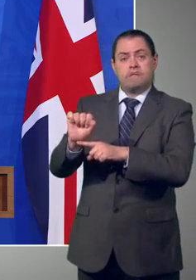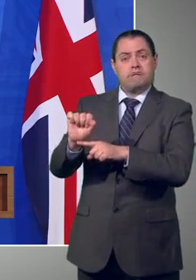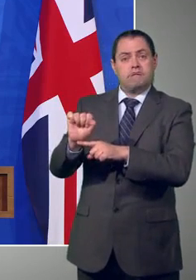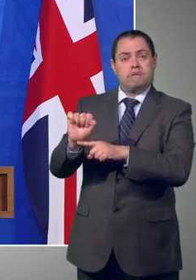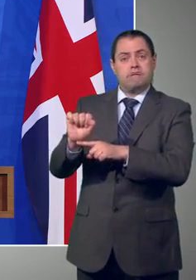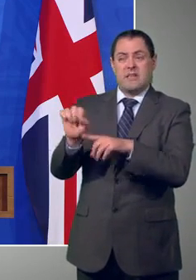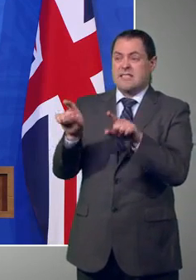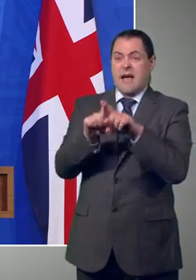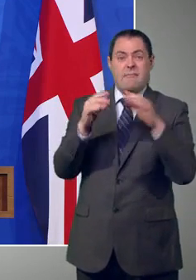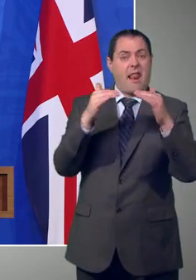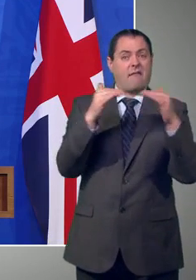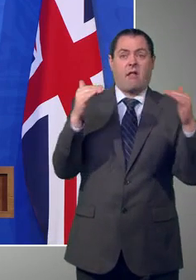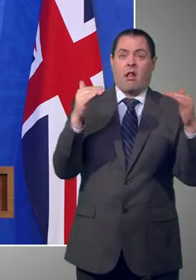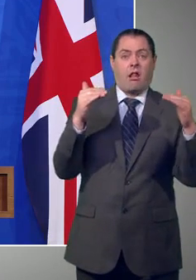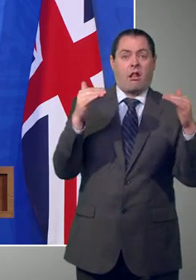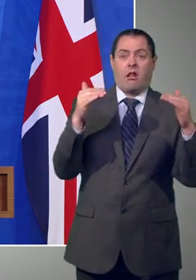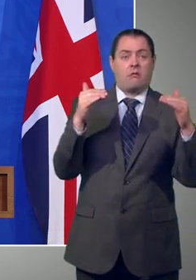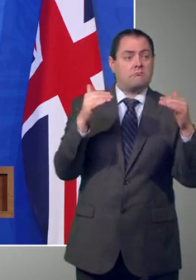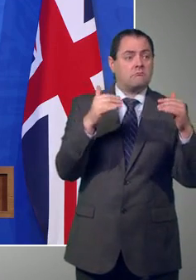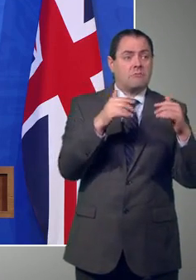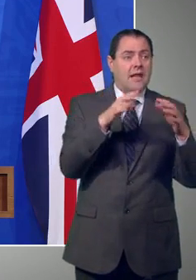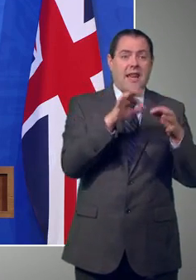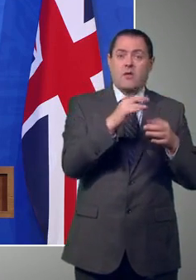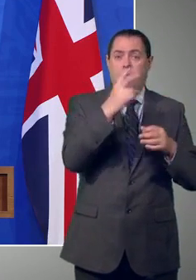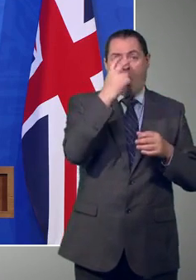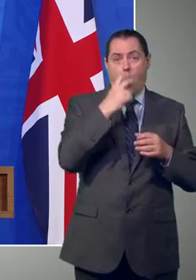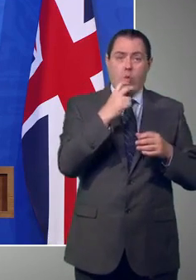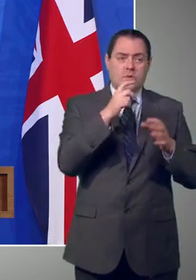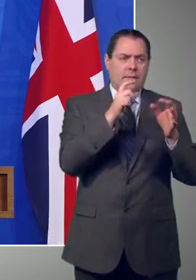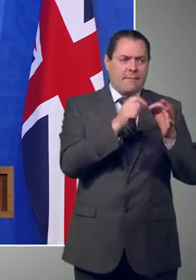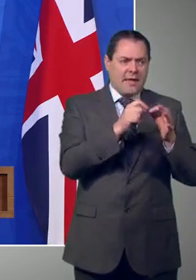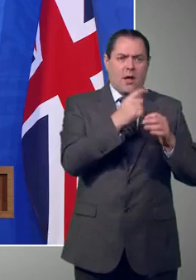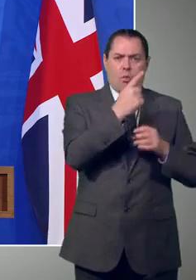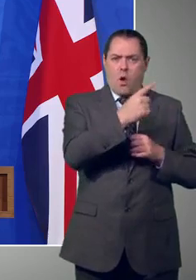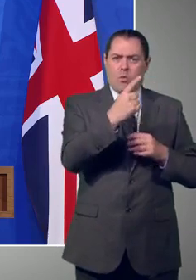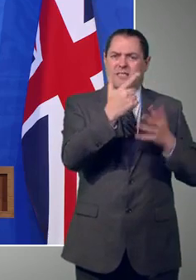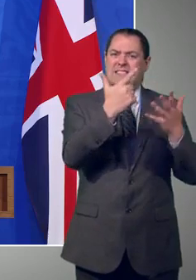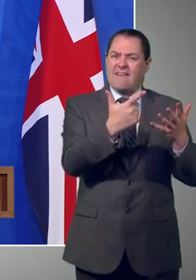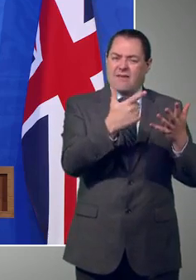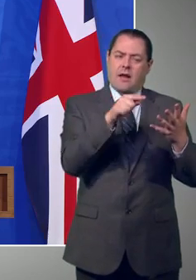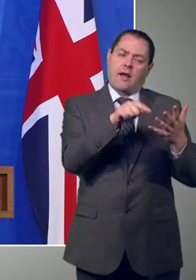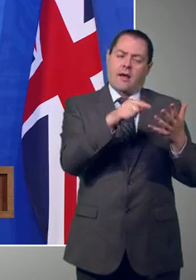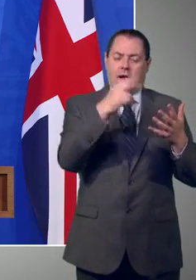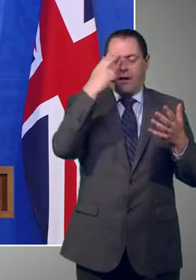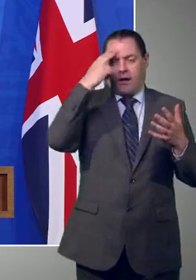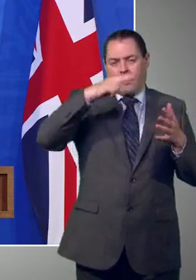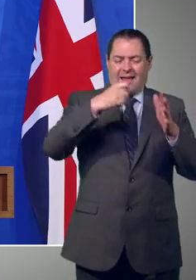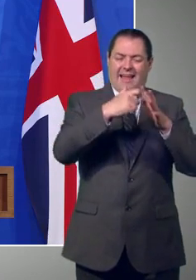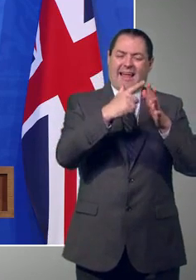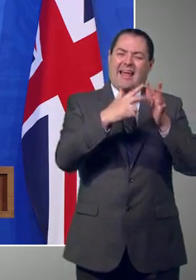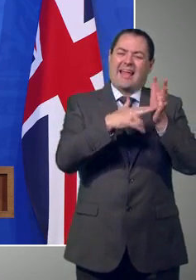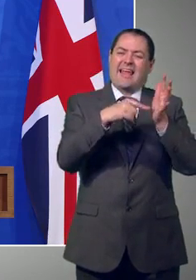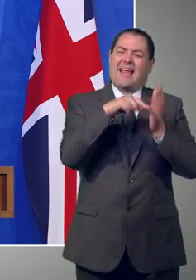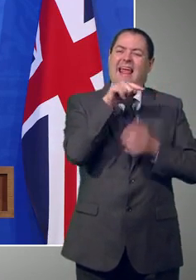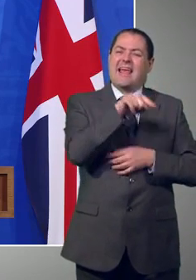the same as against the old be the one seven or the Kent